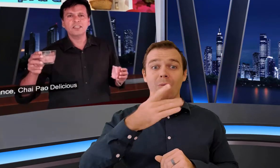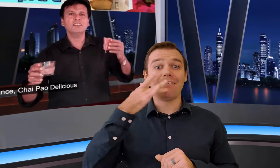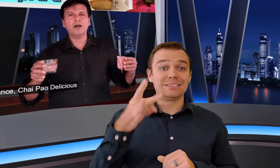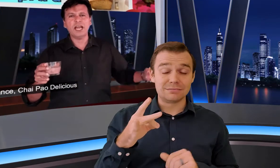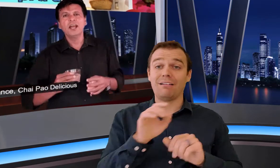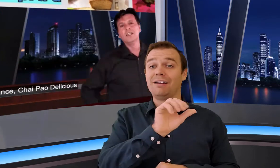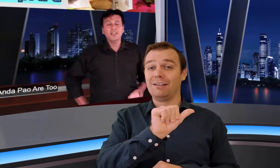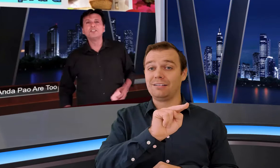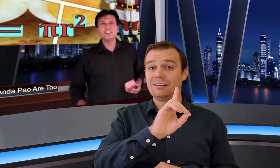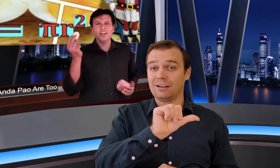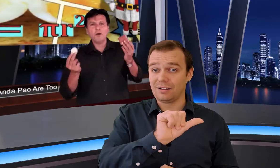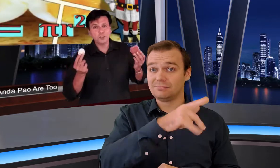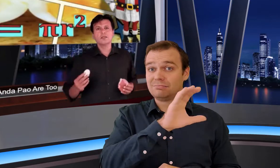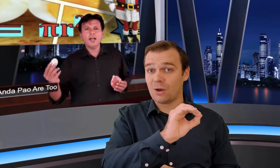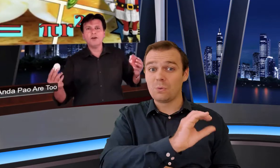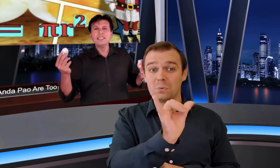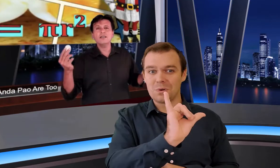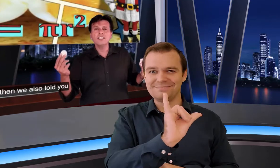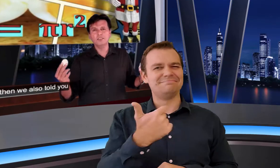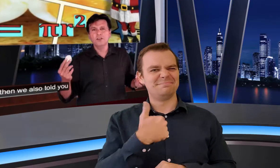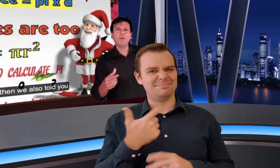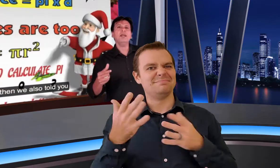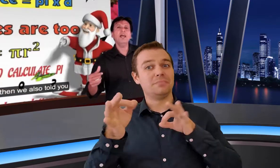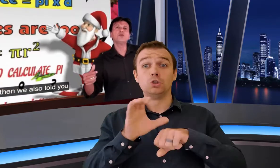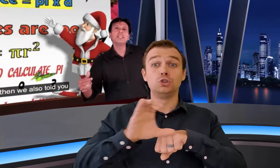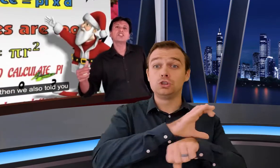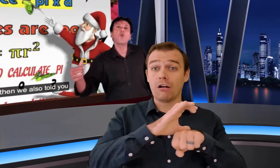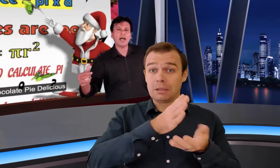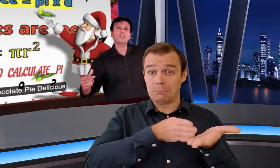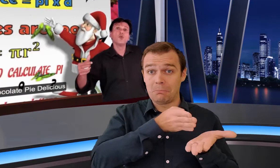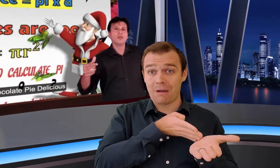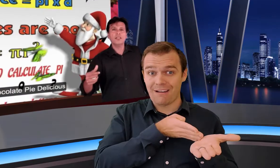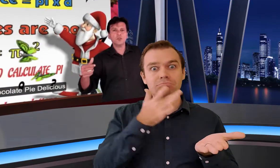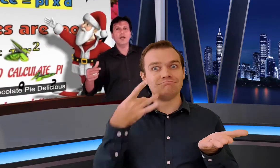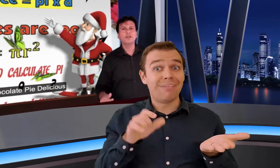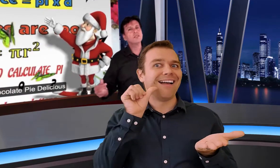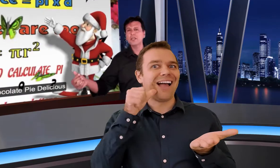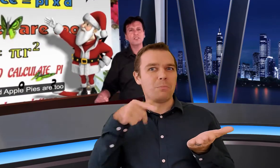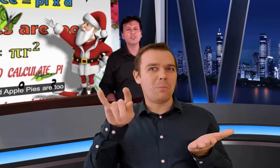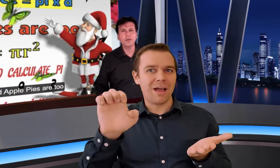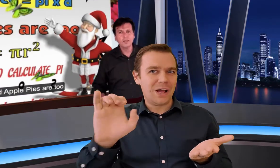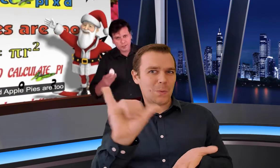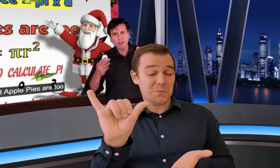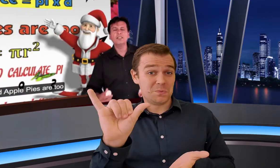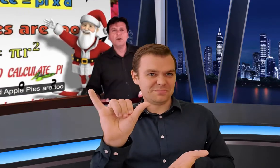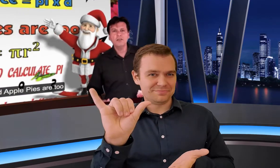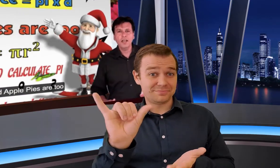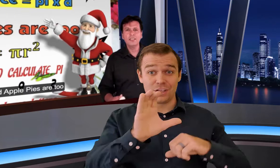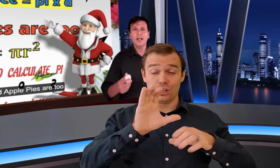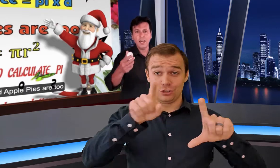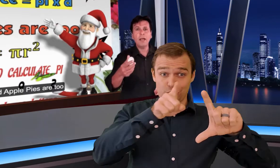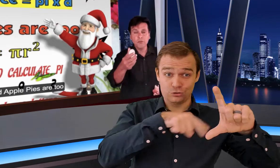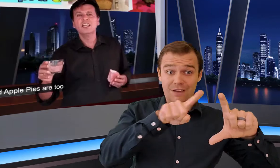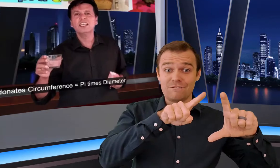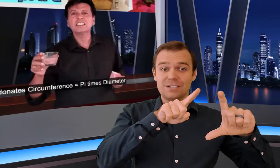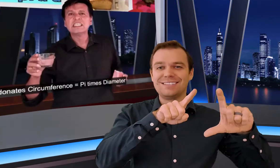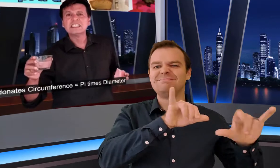for instance, Chai Pao Delicious Anda Pao Are Too And then we also told you Chocolate Pie Delicious and Apple Pies are too